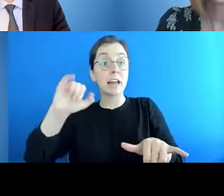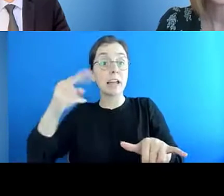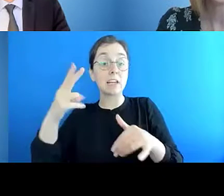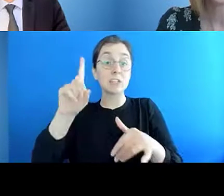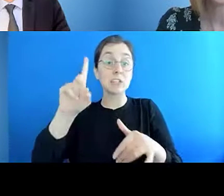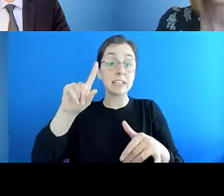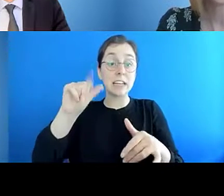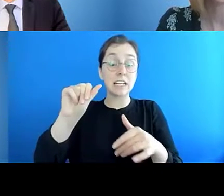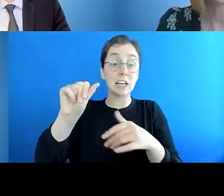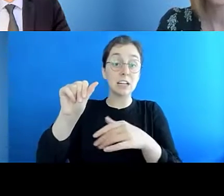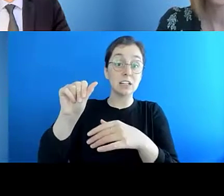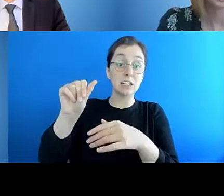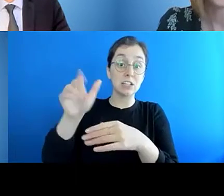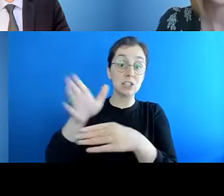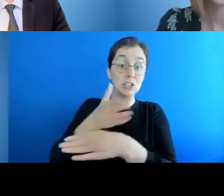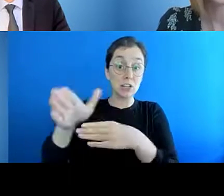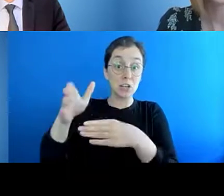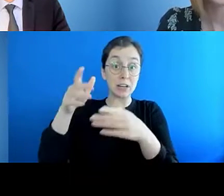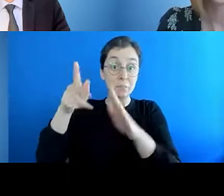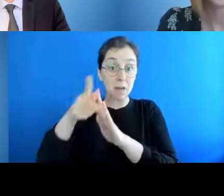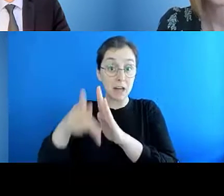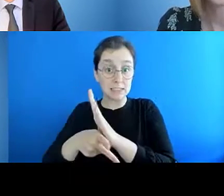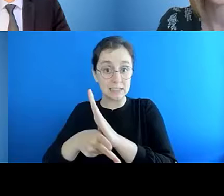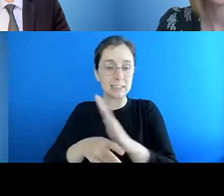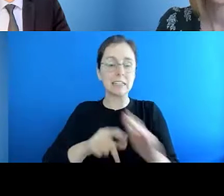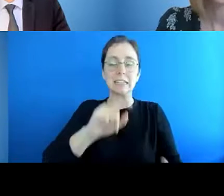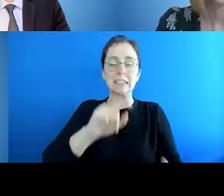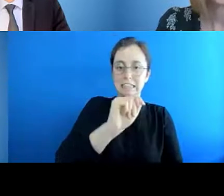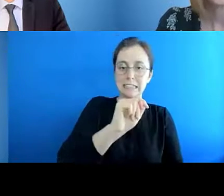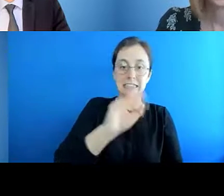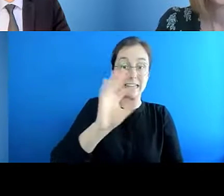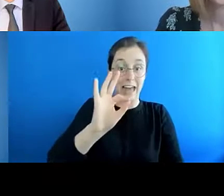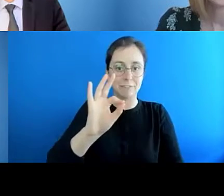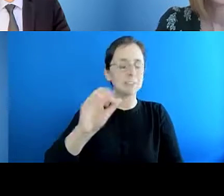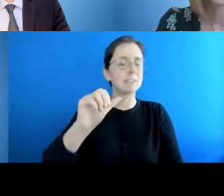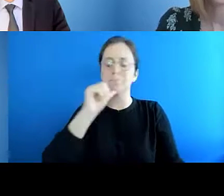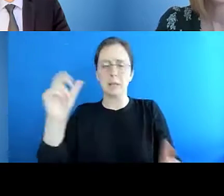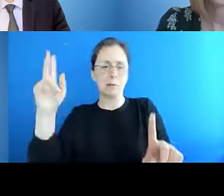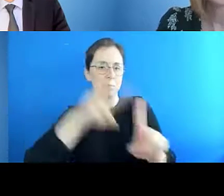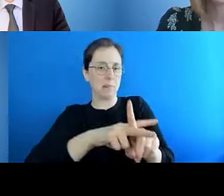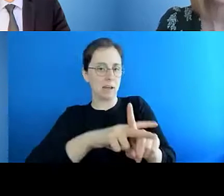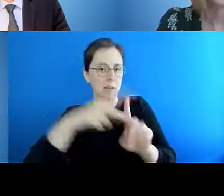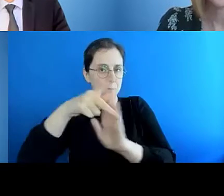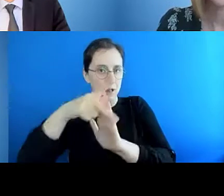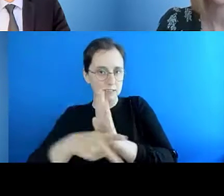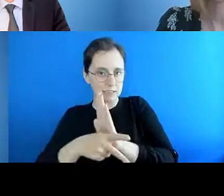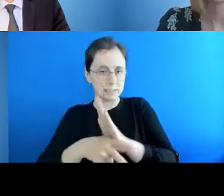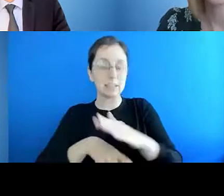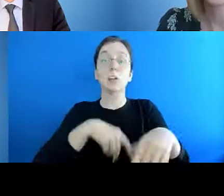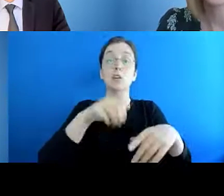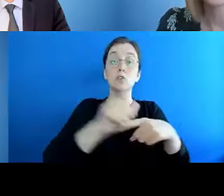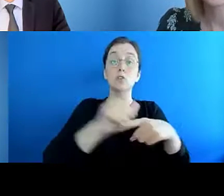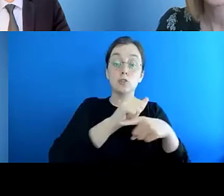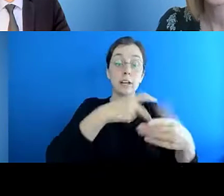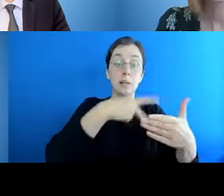the T's and the F's will not be subject to the DMS policy, training programs, support stipends, tuition fees,